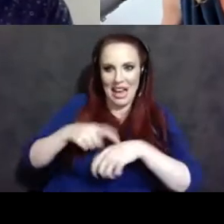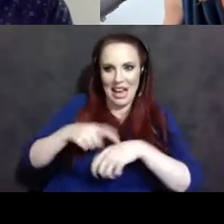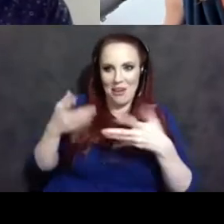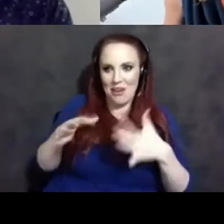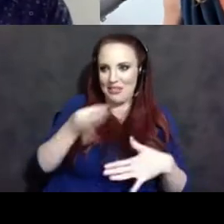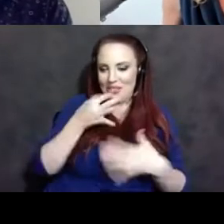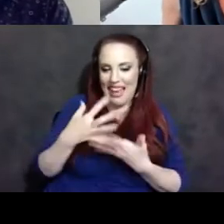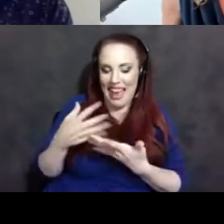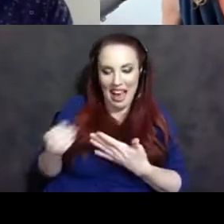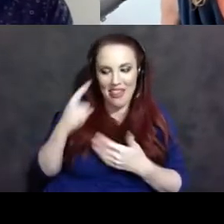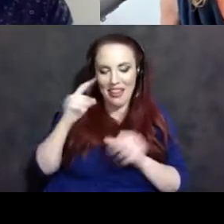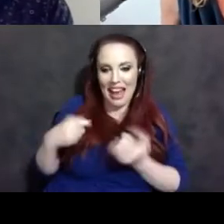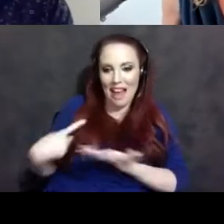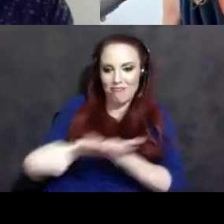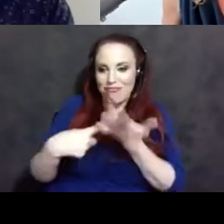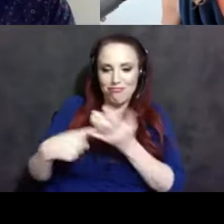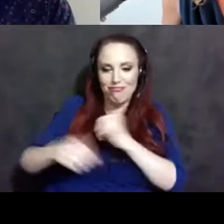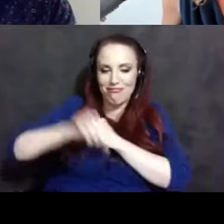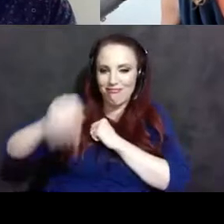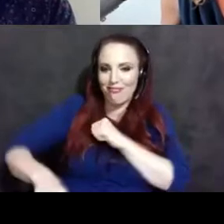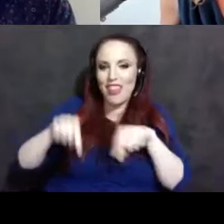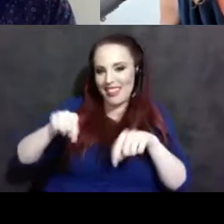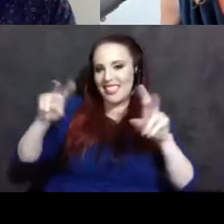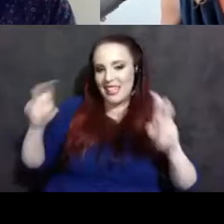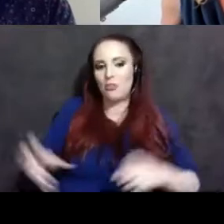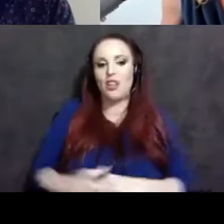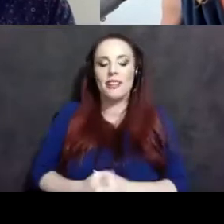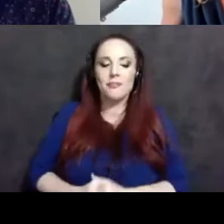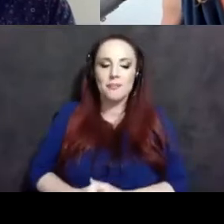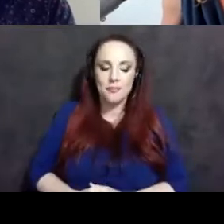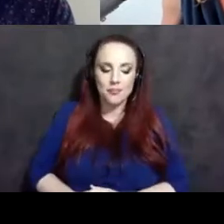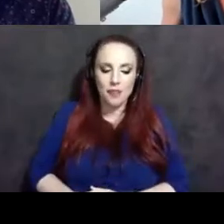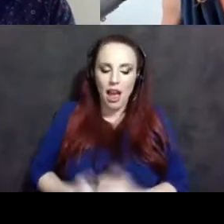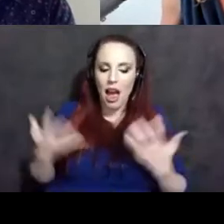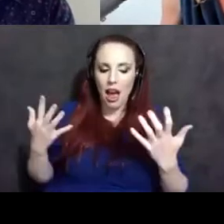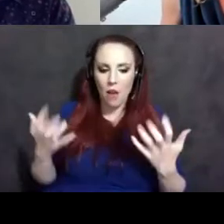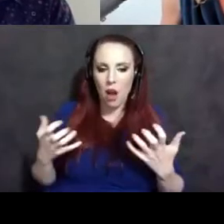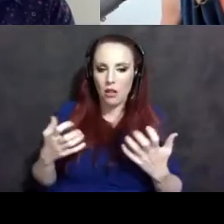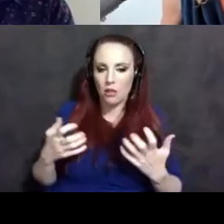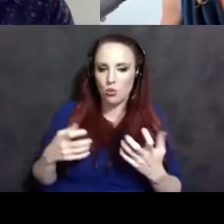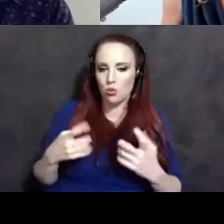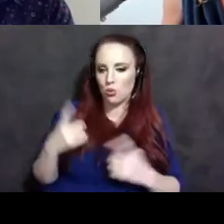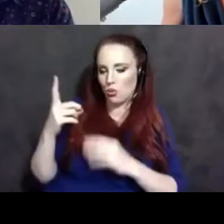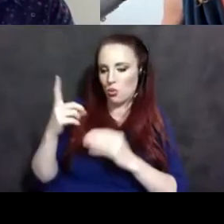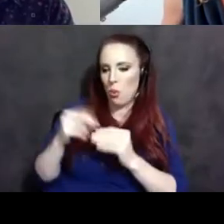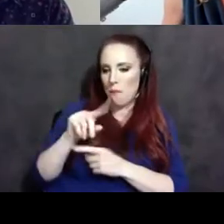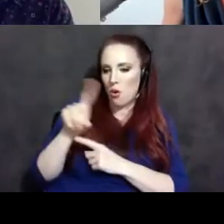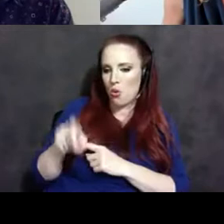I think we could talk a long time on the subject. I just, I want to get to one more question here.